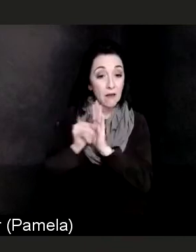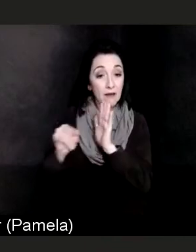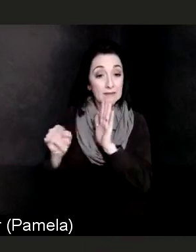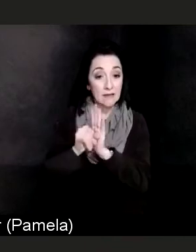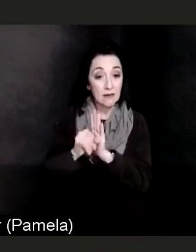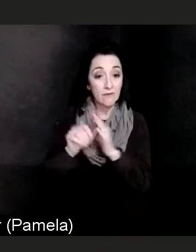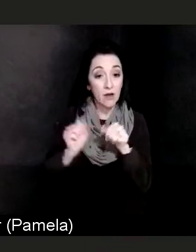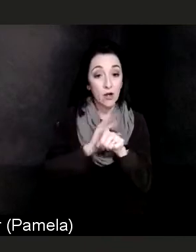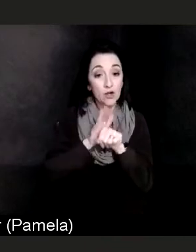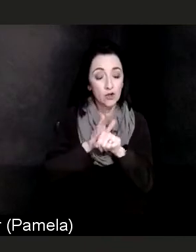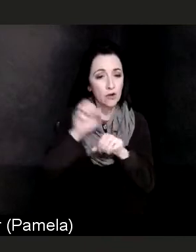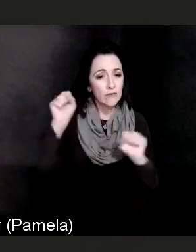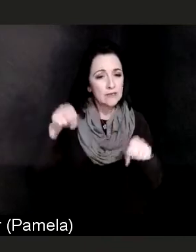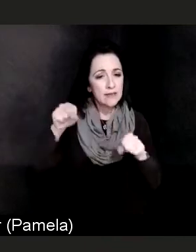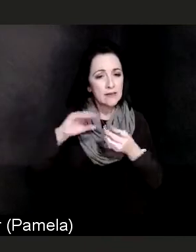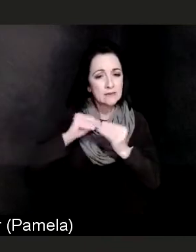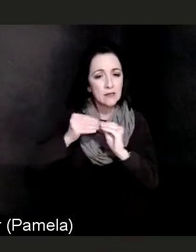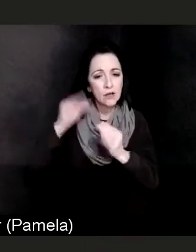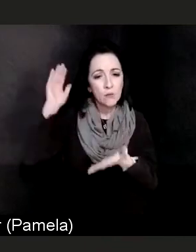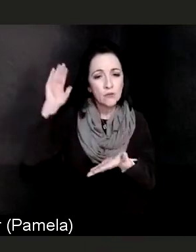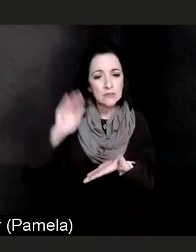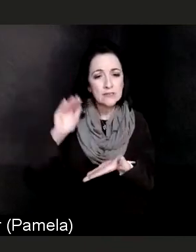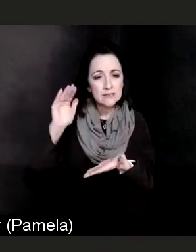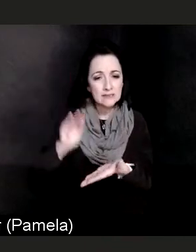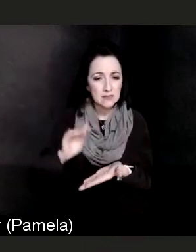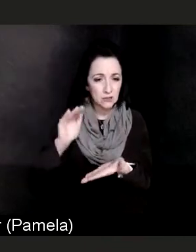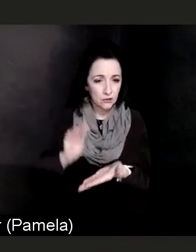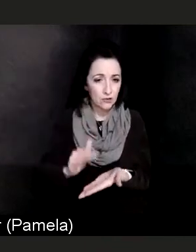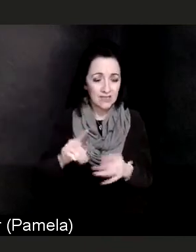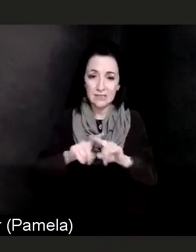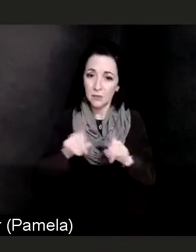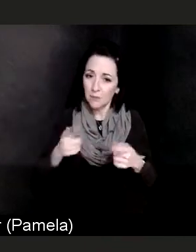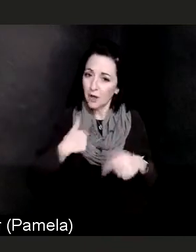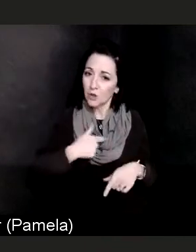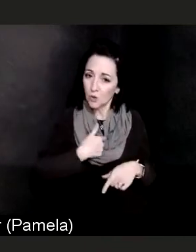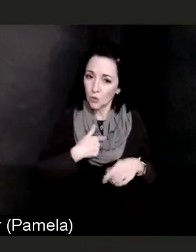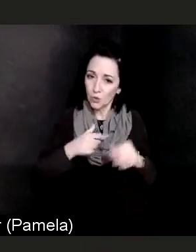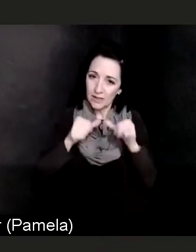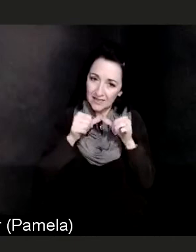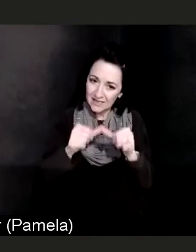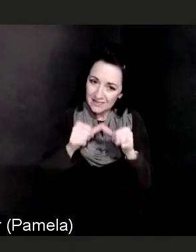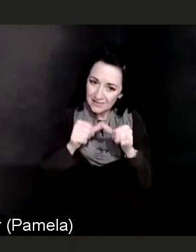but I do wanna point out that we continue to see new cases on a daily basis.